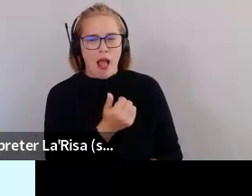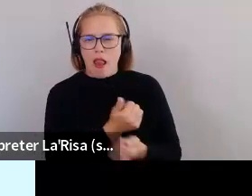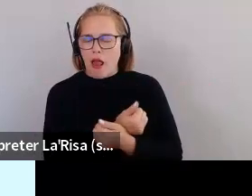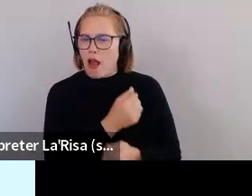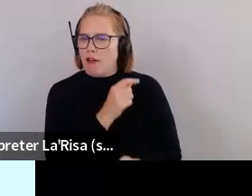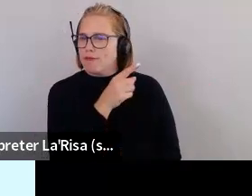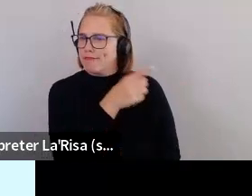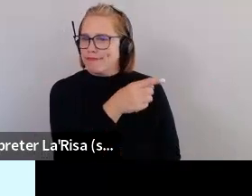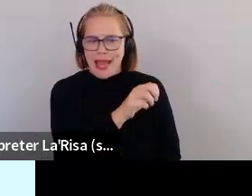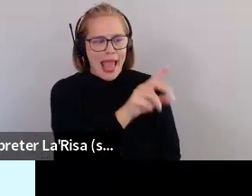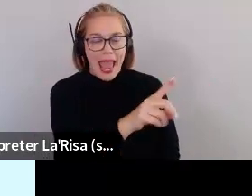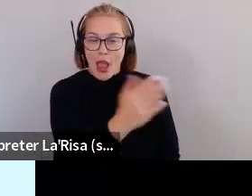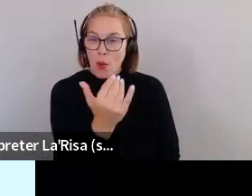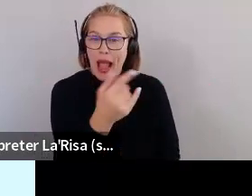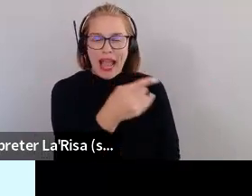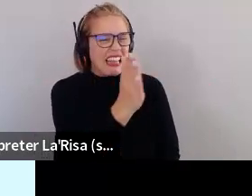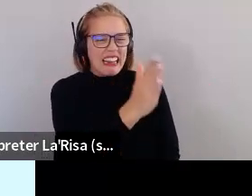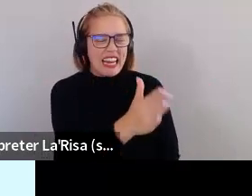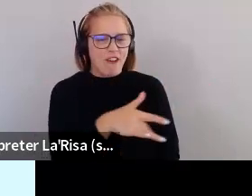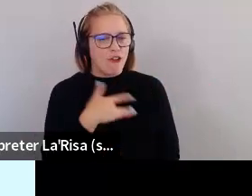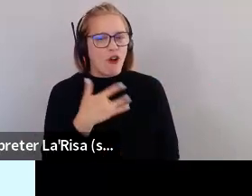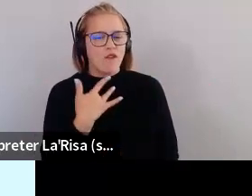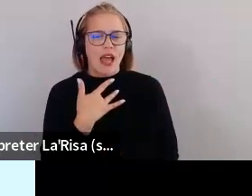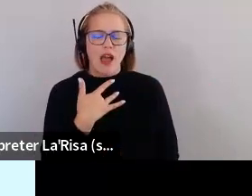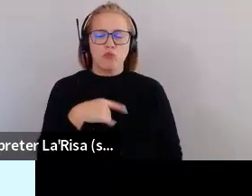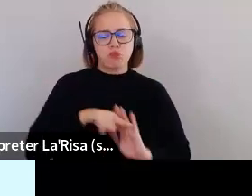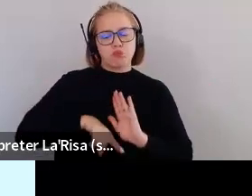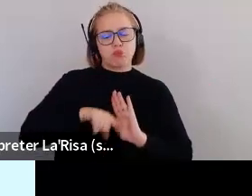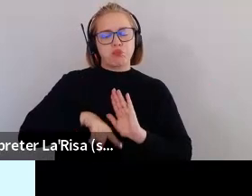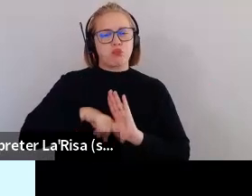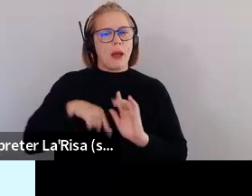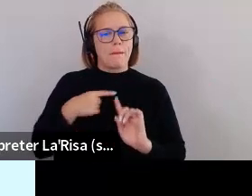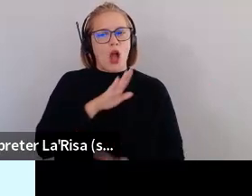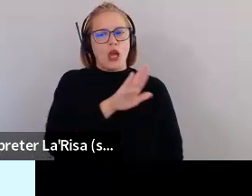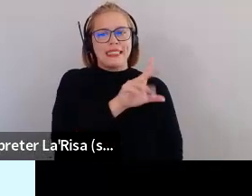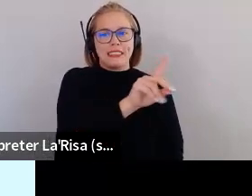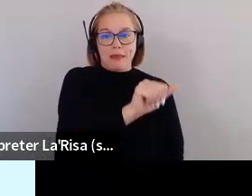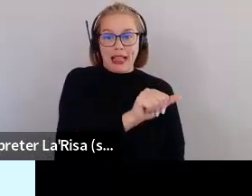little bit of trouble every now, and again together. He was really an